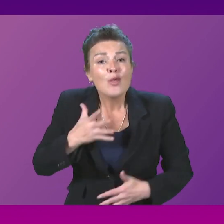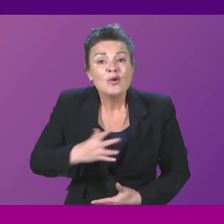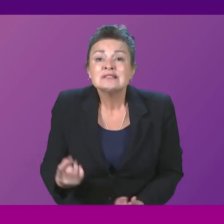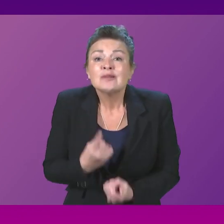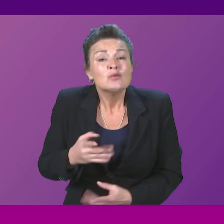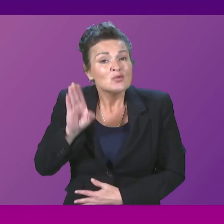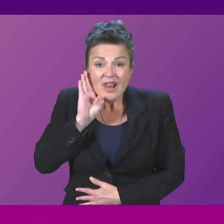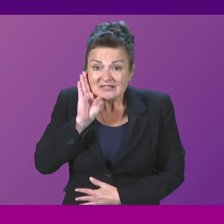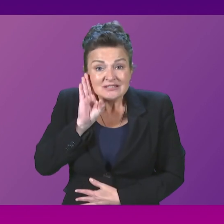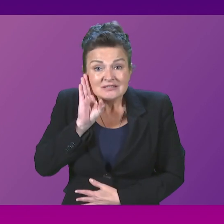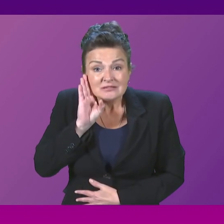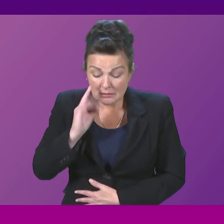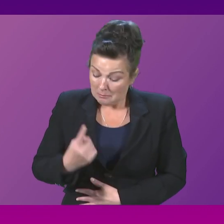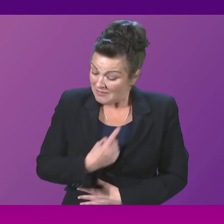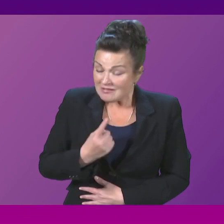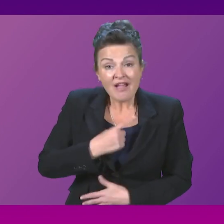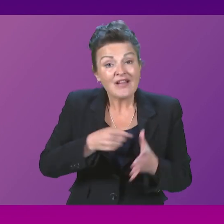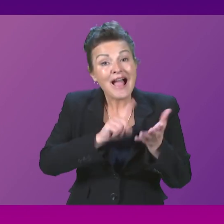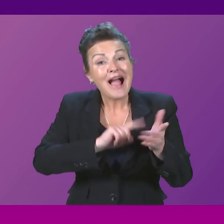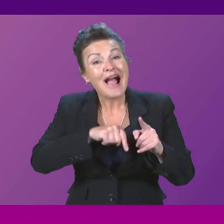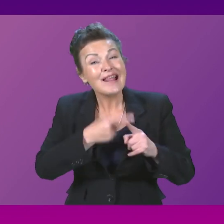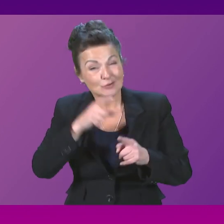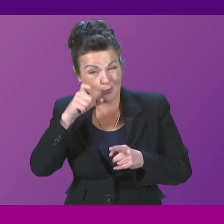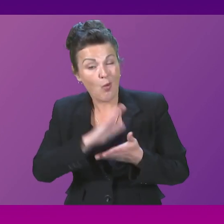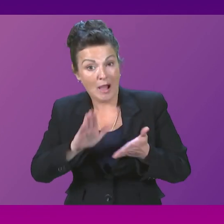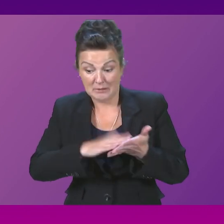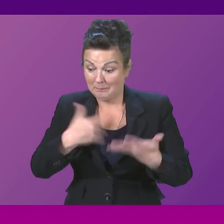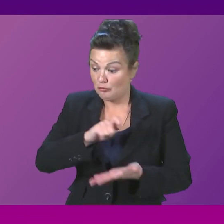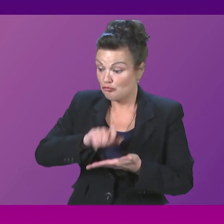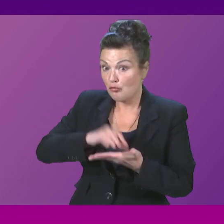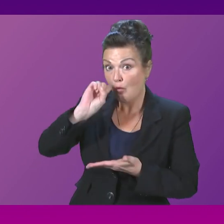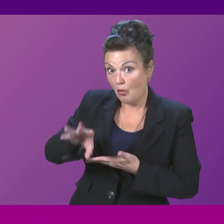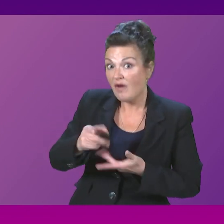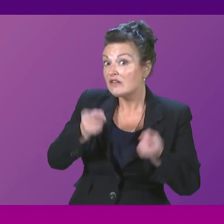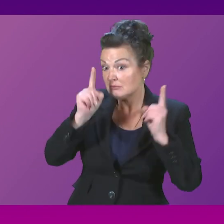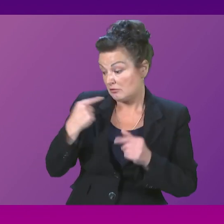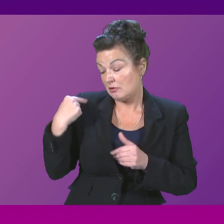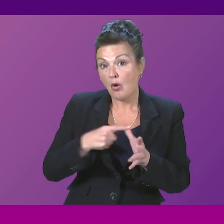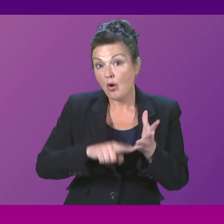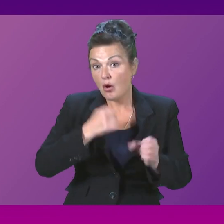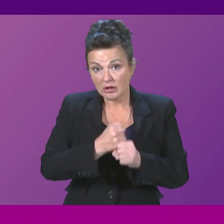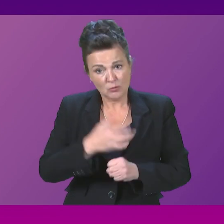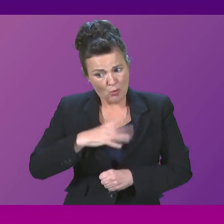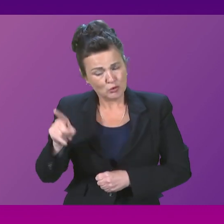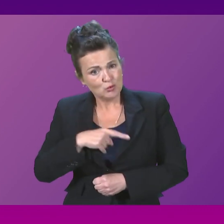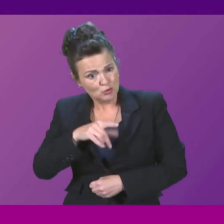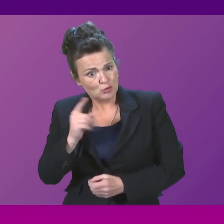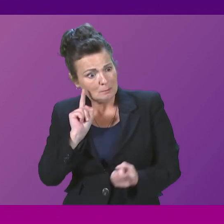In August, I and Alex Cole-Hamilton wrote to the First Minister to ask whether she would meet representatives of the survivors group.